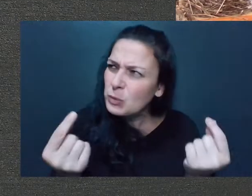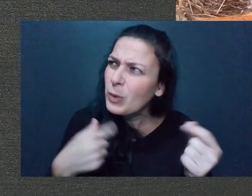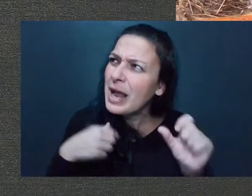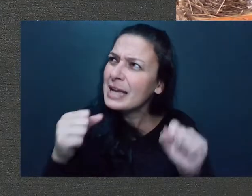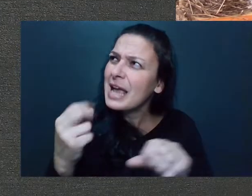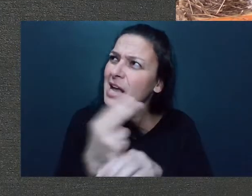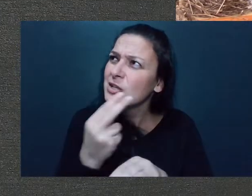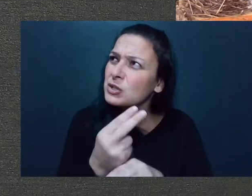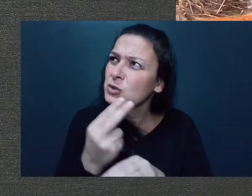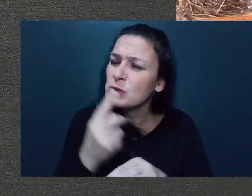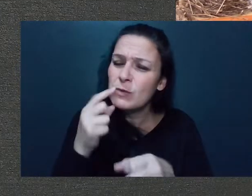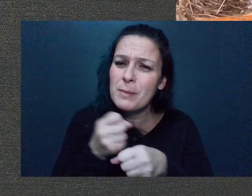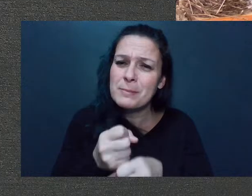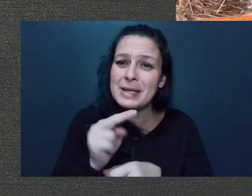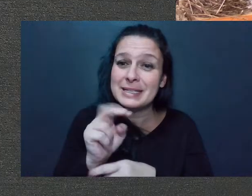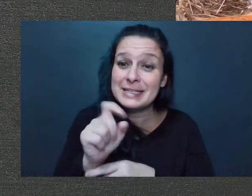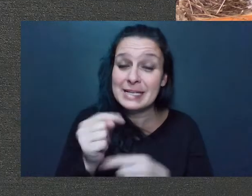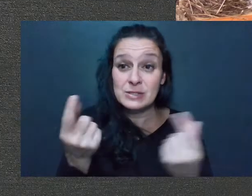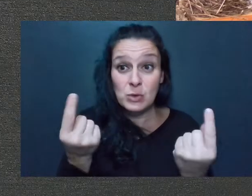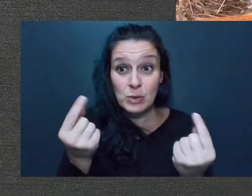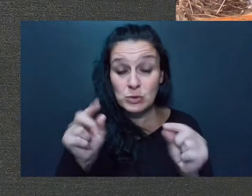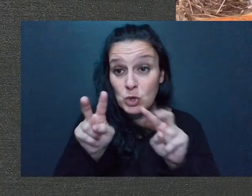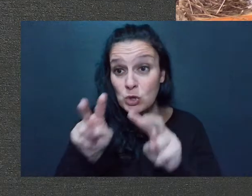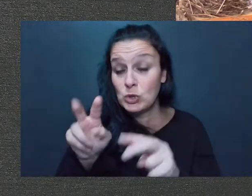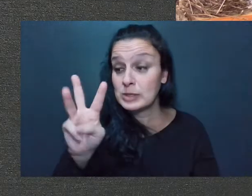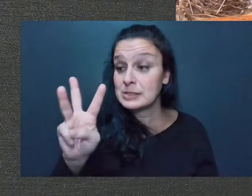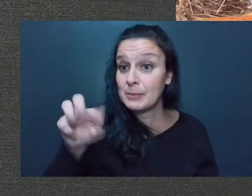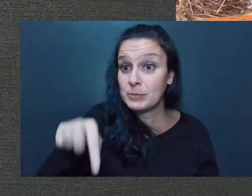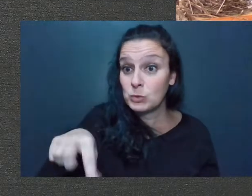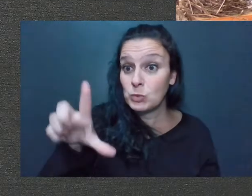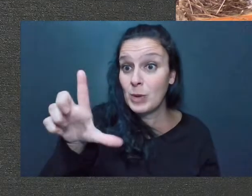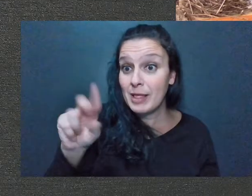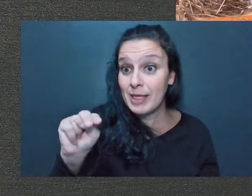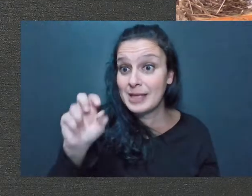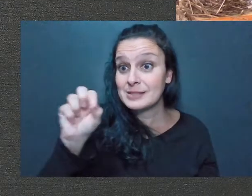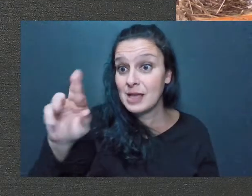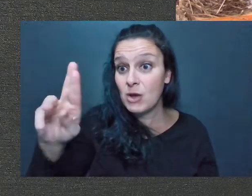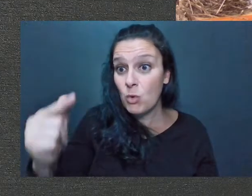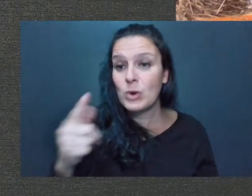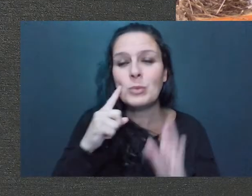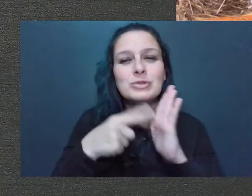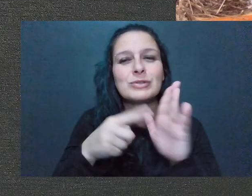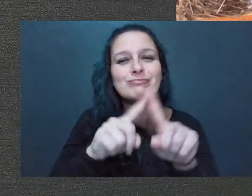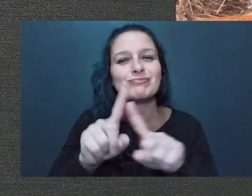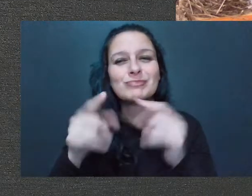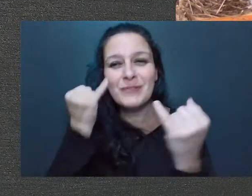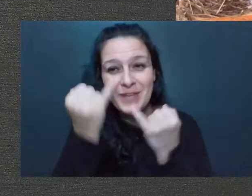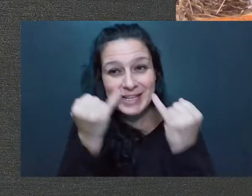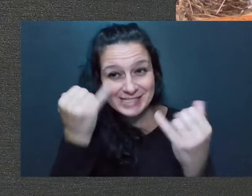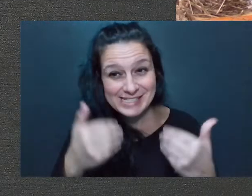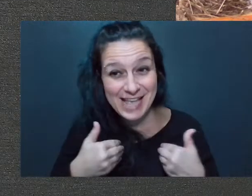that you can use to do it, don't forget, you can go to wqln.org and it will show you the ideas that I had for mine.